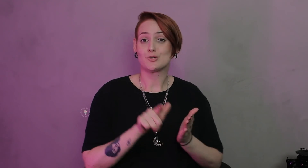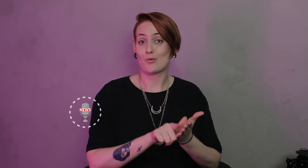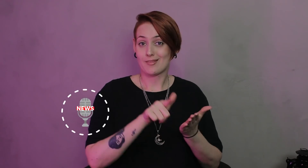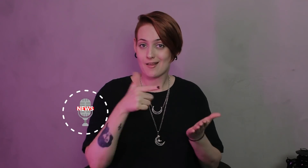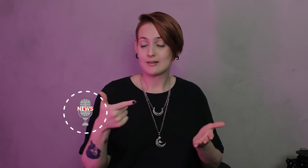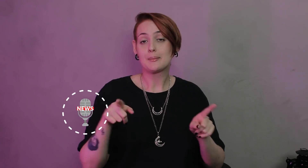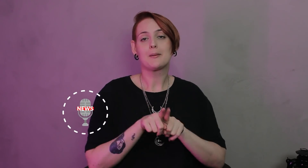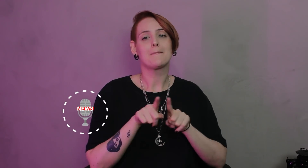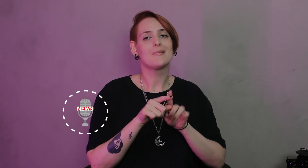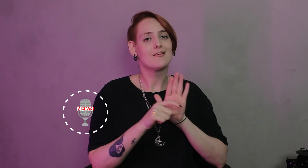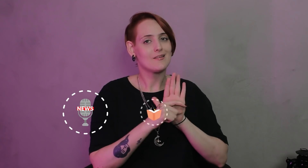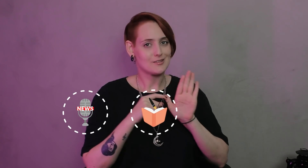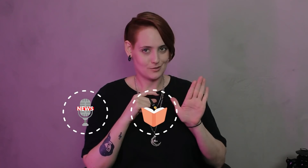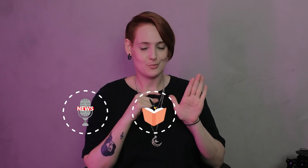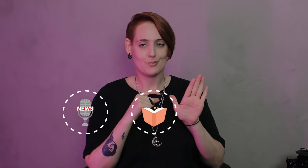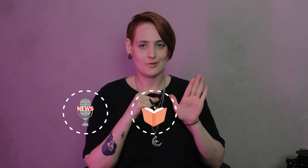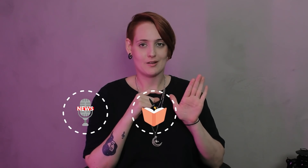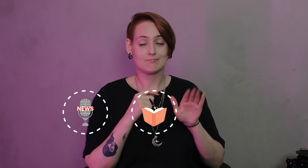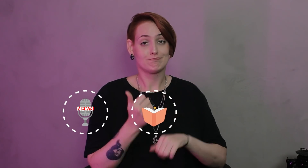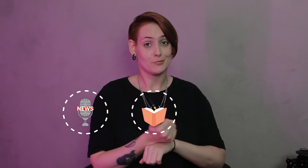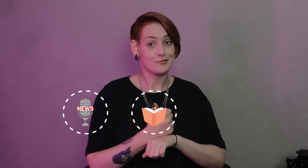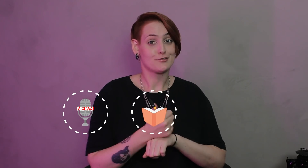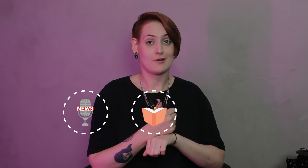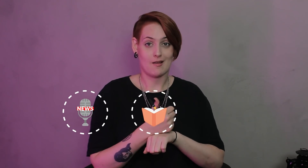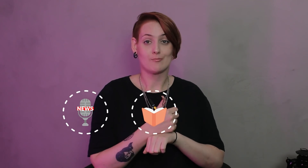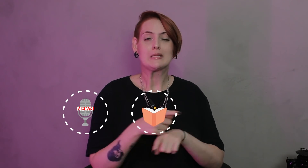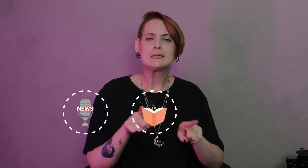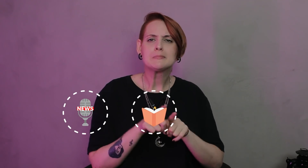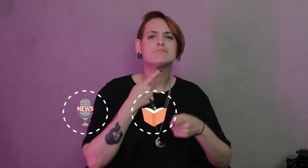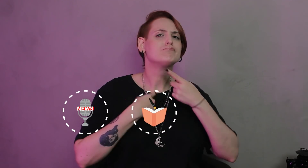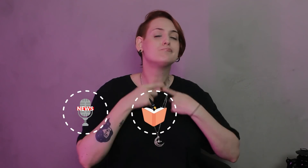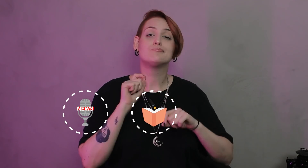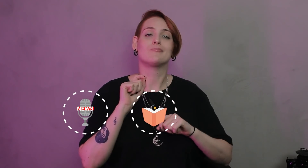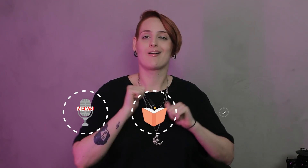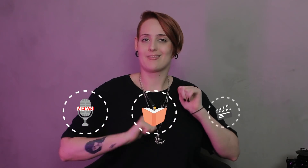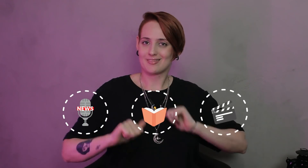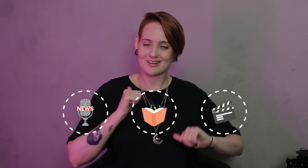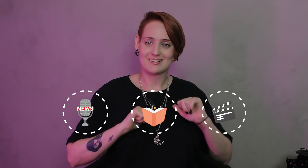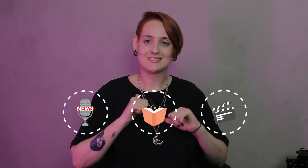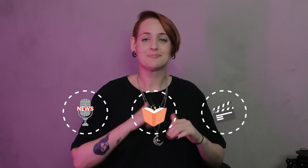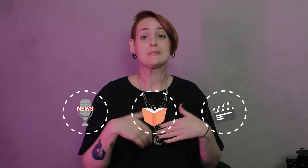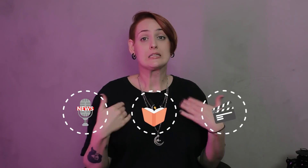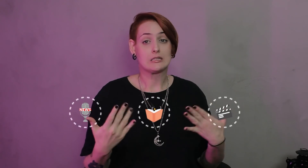being a journalist and writer, I also had the desire to be an actress.